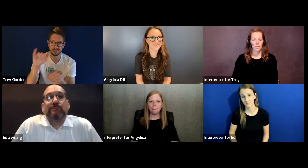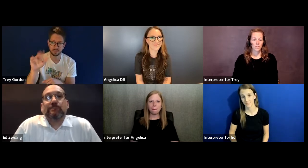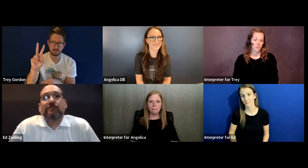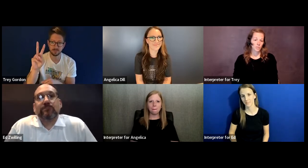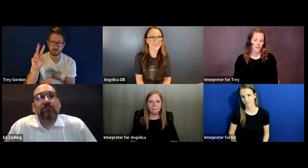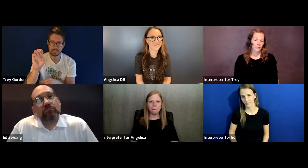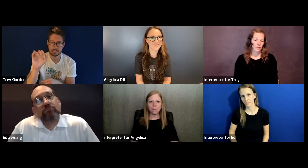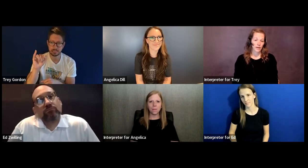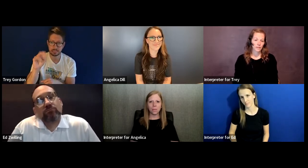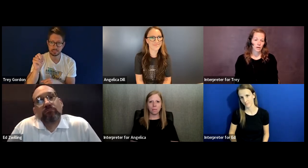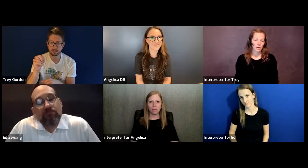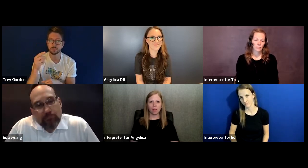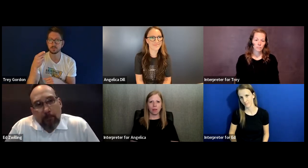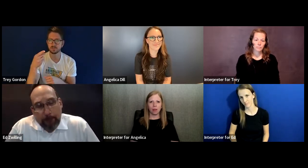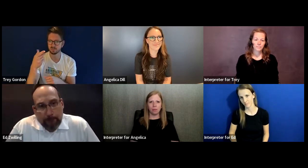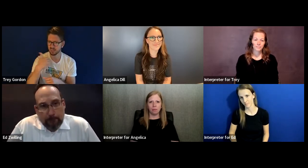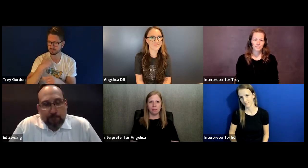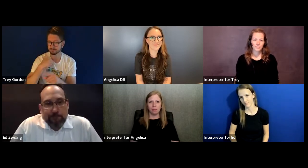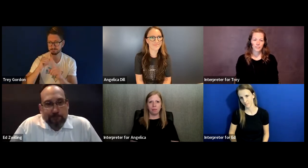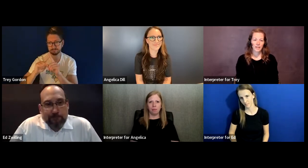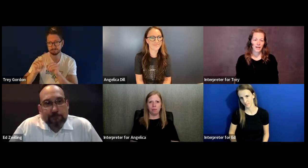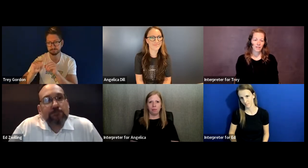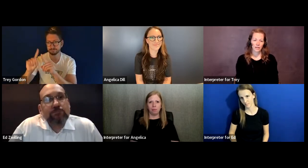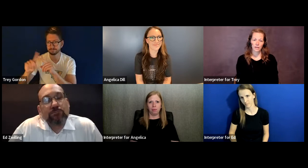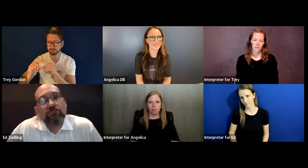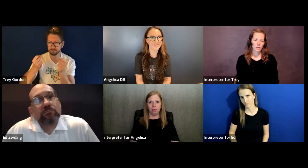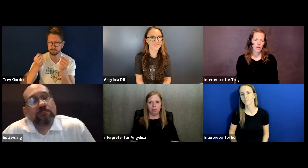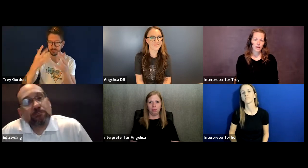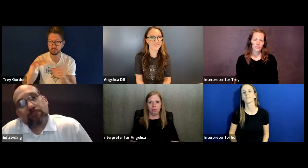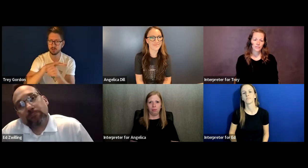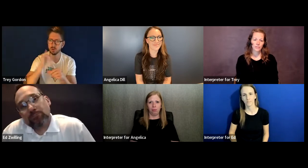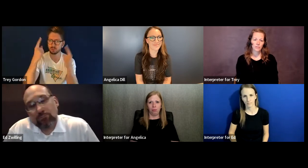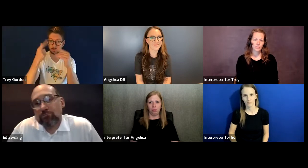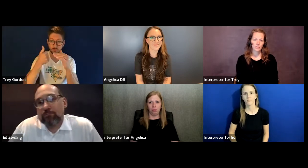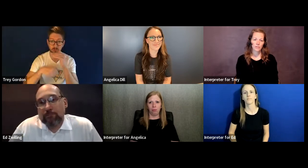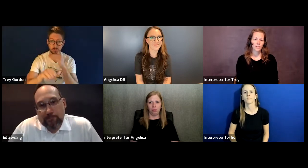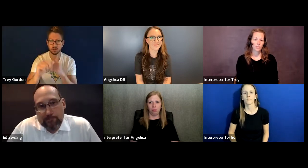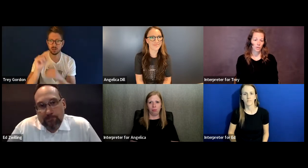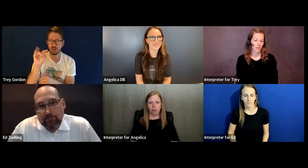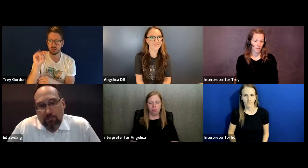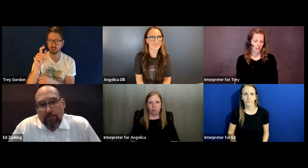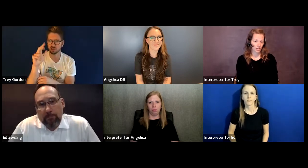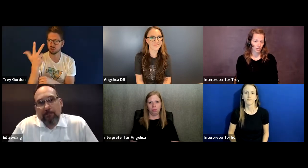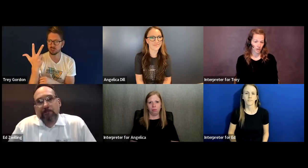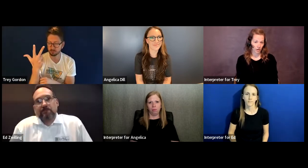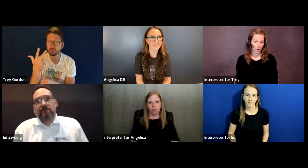so speaking of that um in that vein there's a lot of different locations that do fun fall